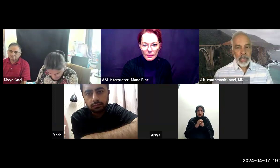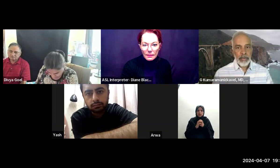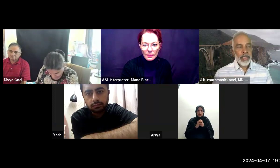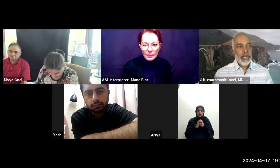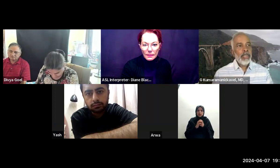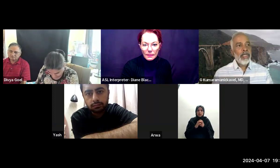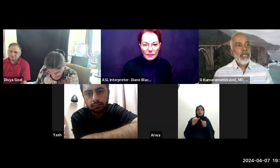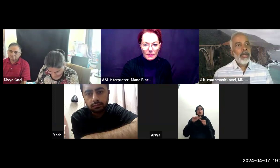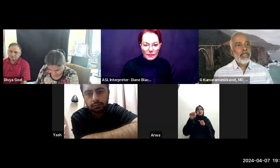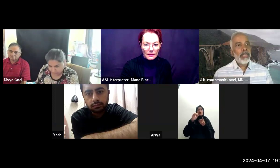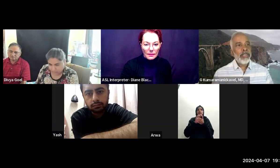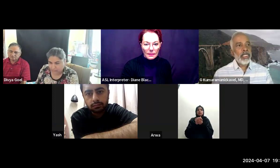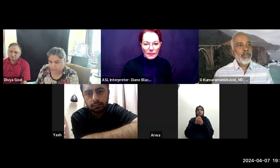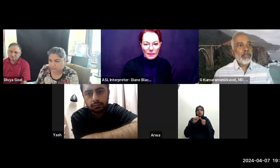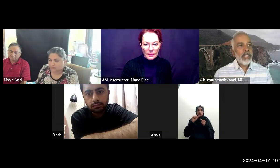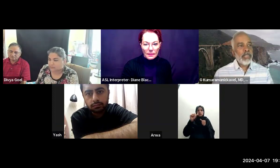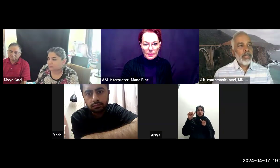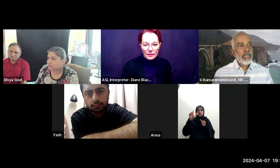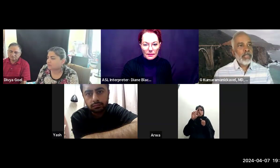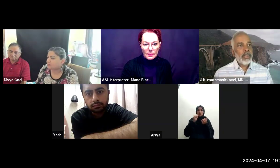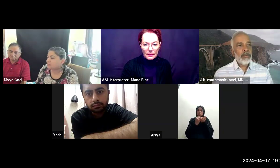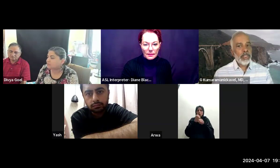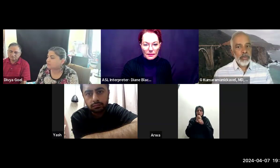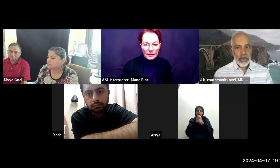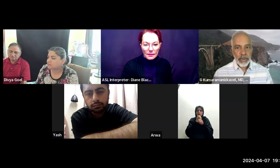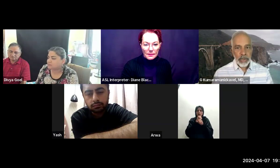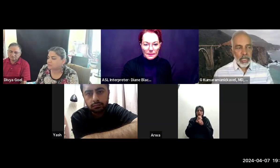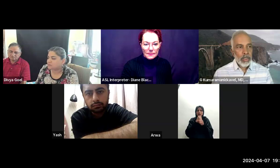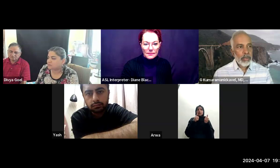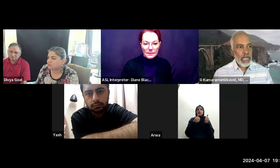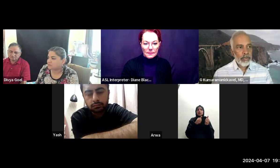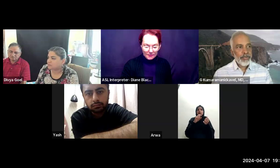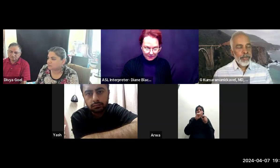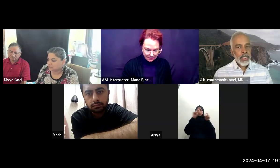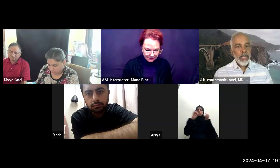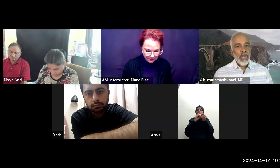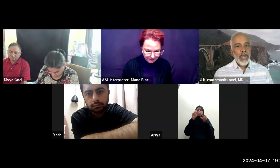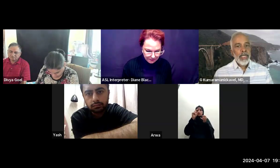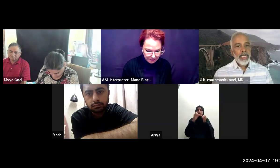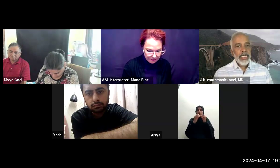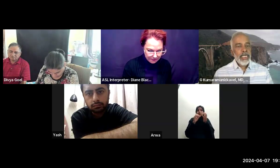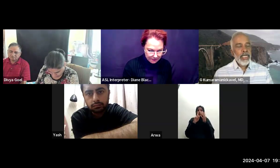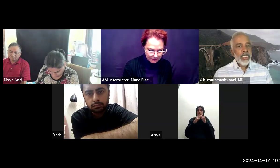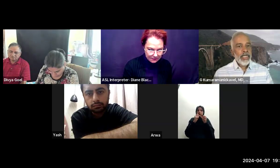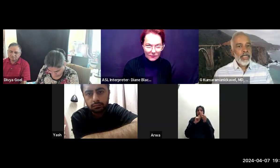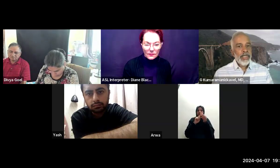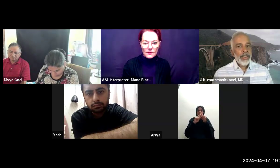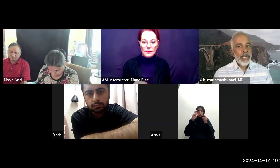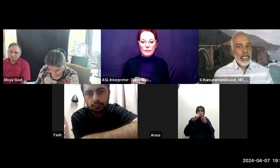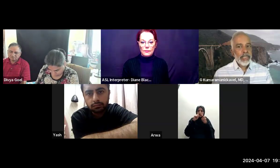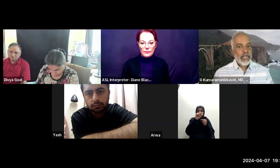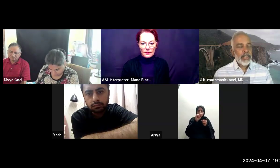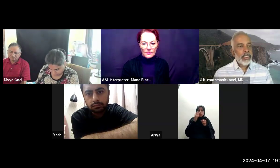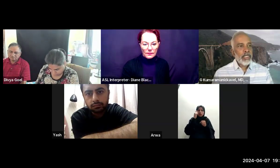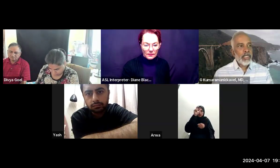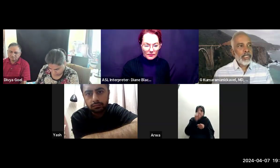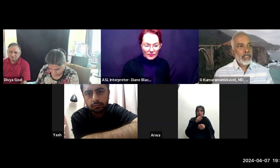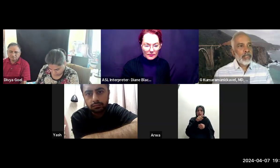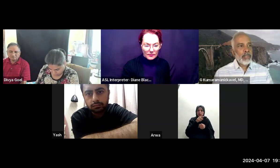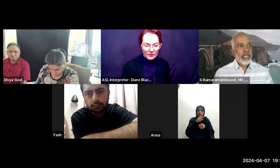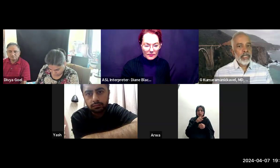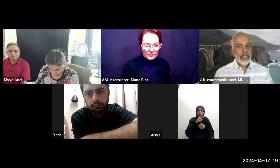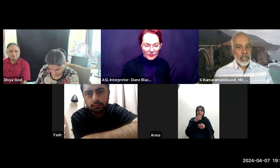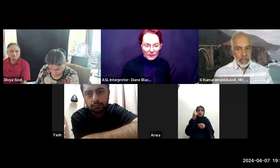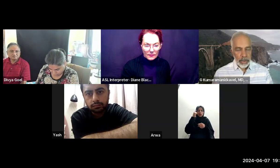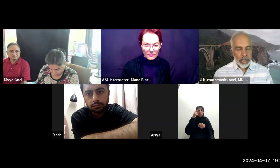time subject who's been with me for quite long time. and he has the condition called as Usher